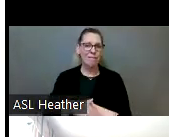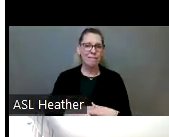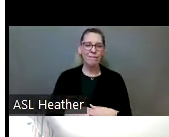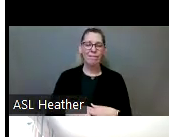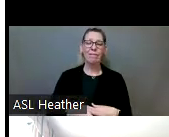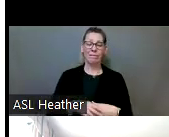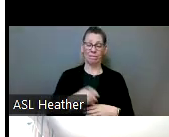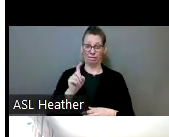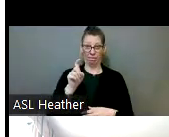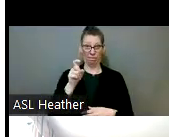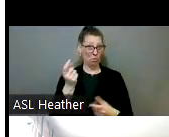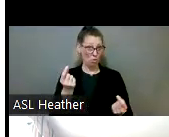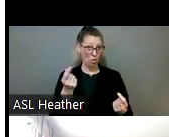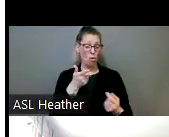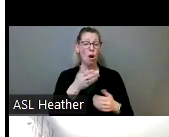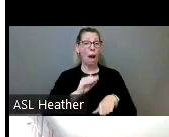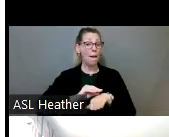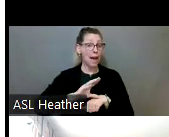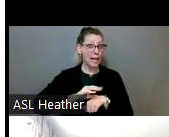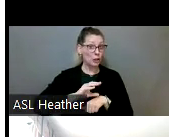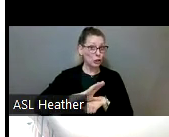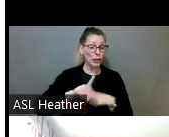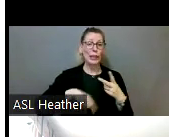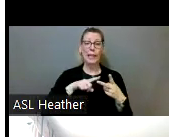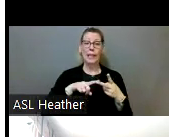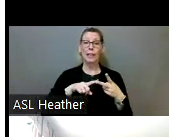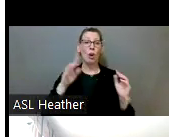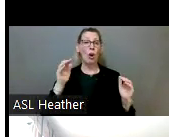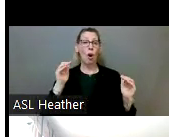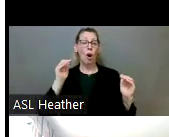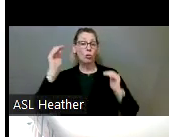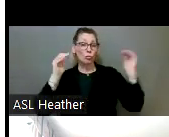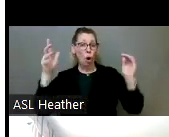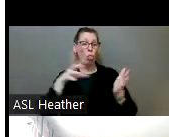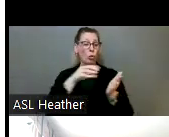that through advisory or is that through an adult to student mentorship program?